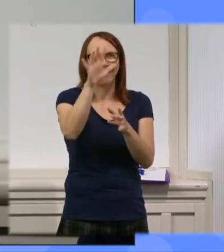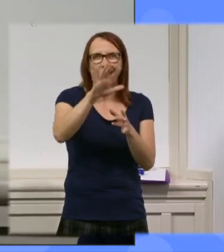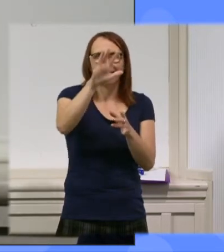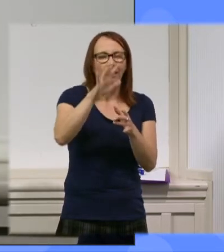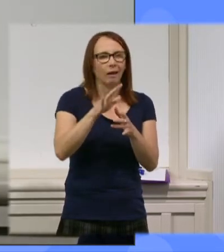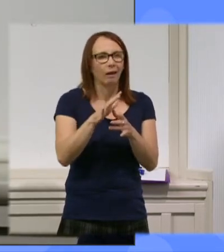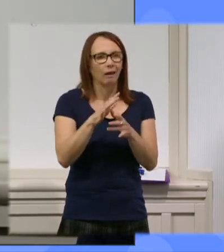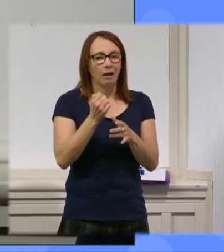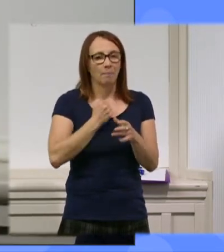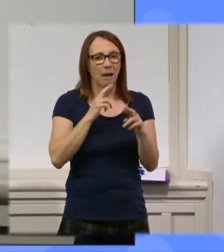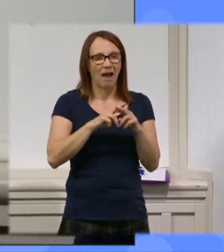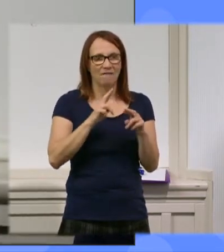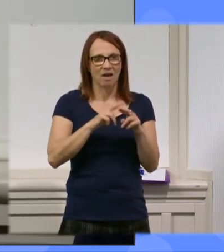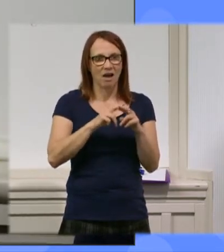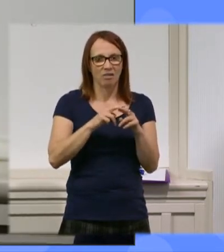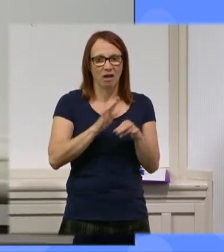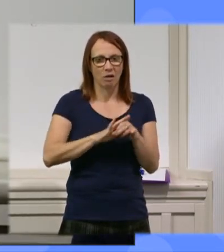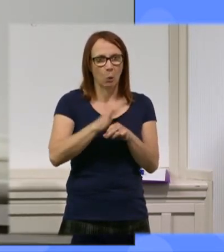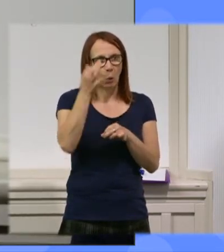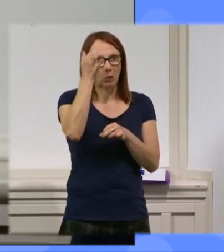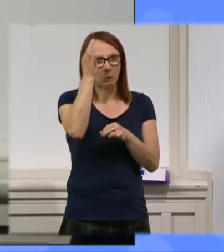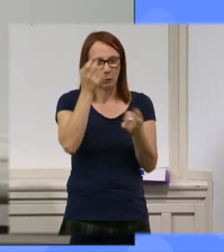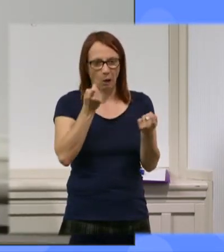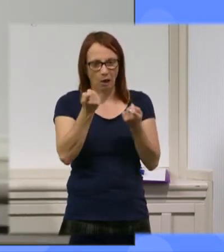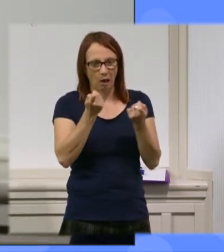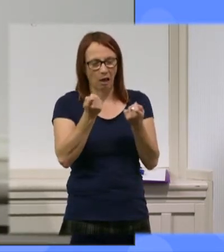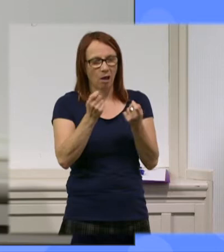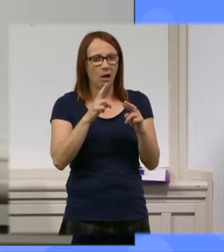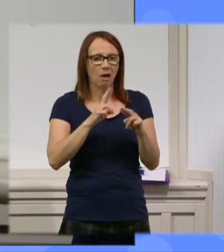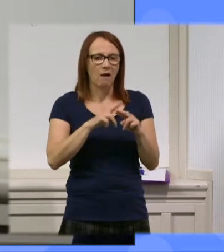will convene with the local council and my father has always been very very